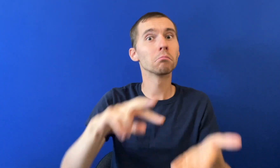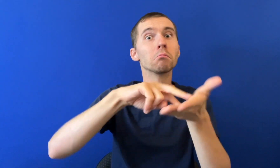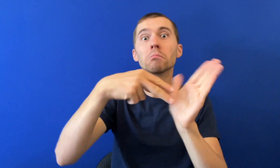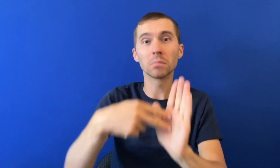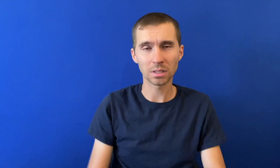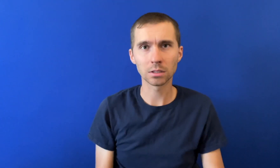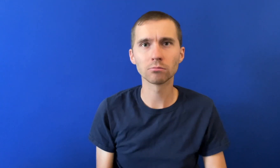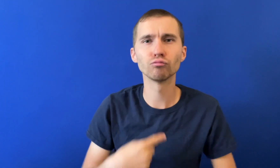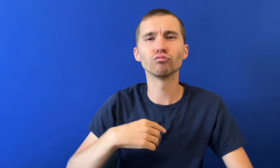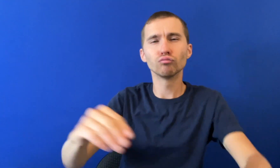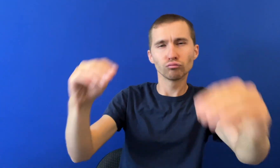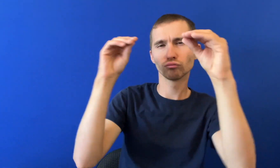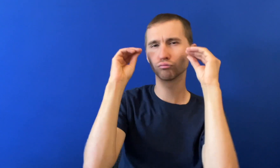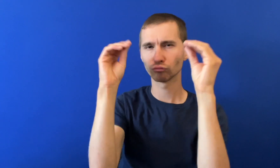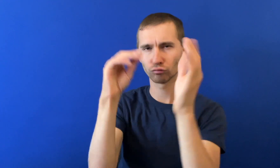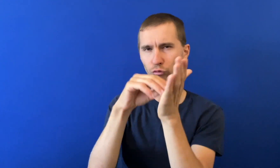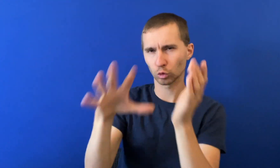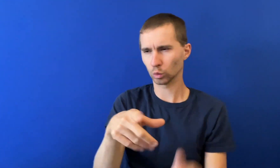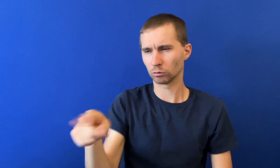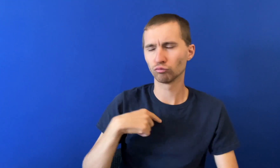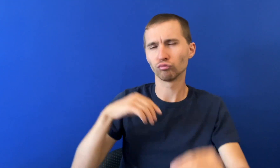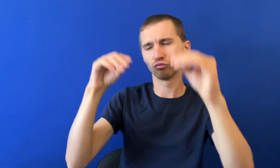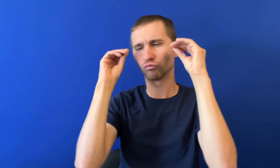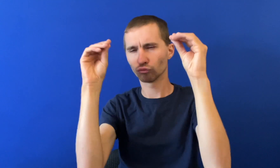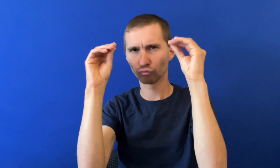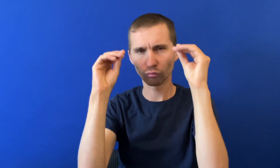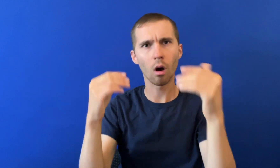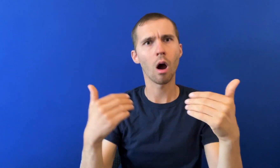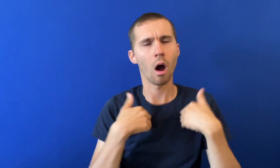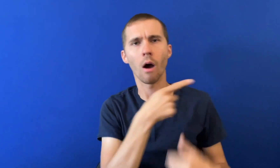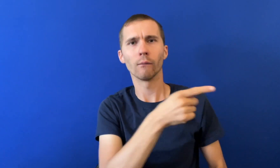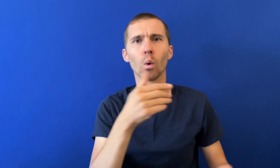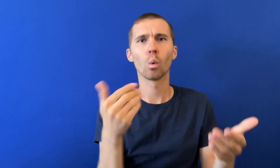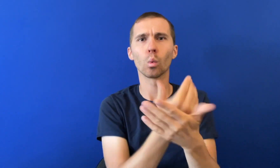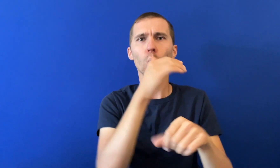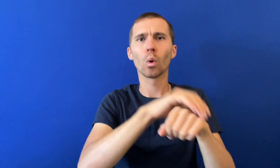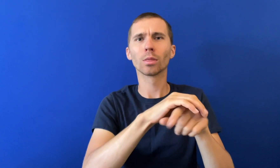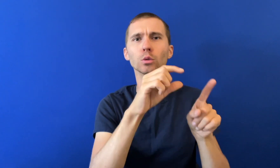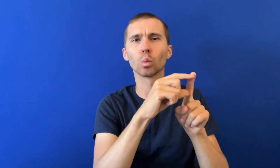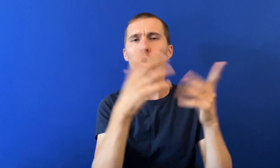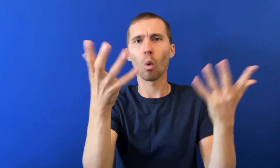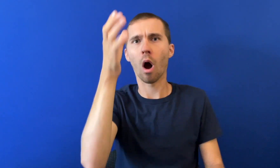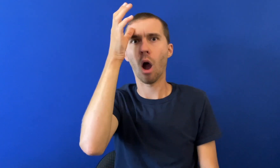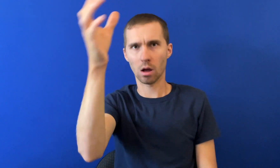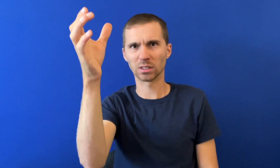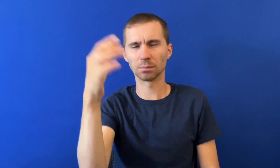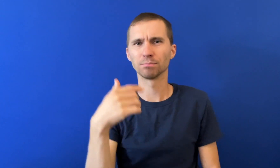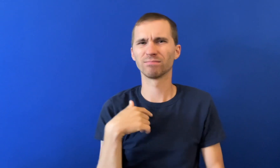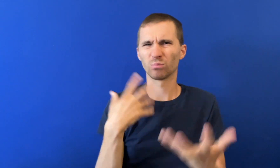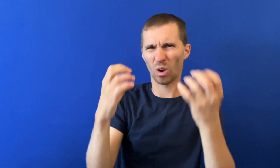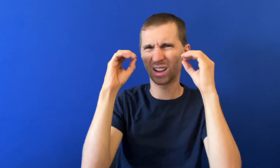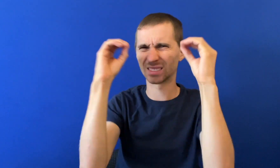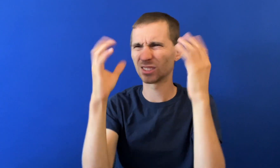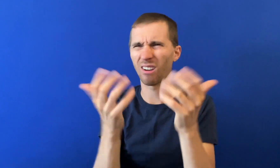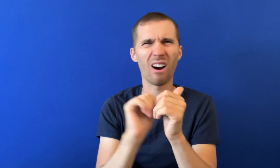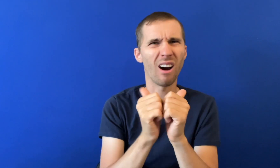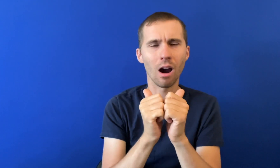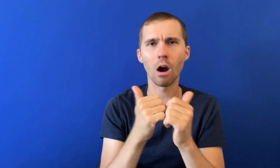Language play means that I teach students a new English word or concept